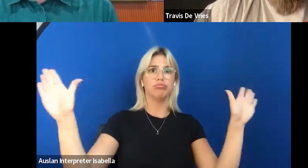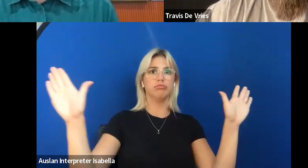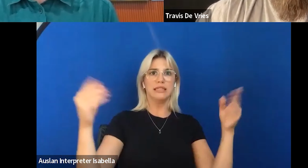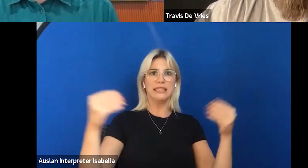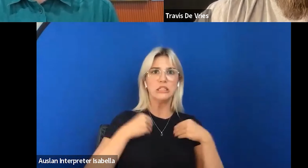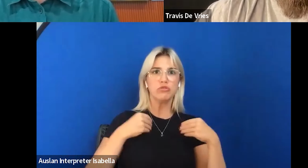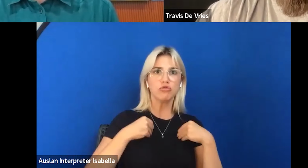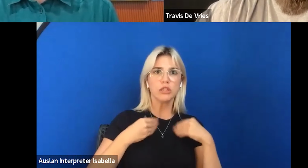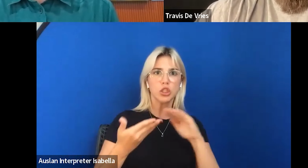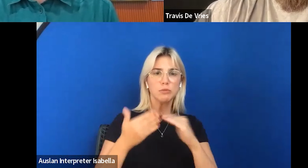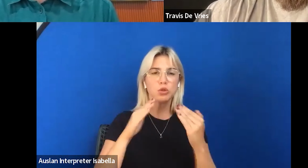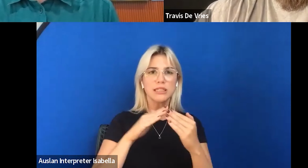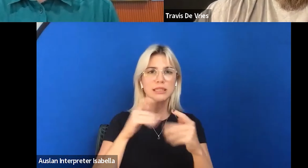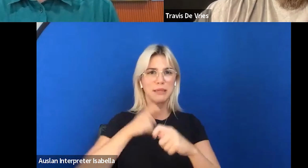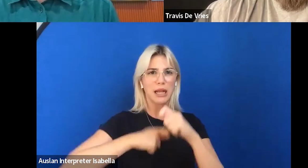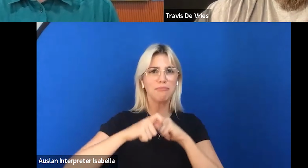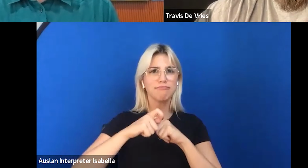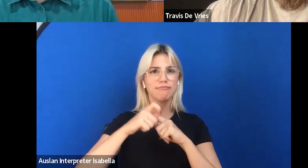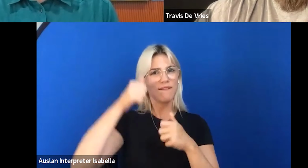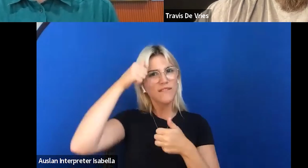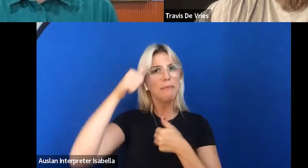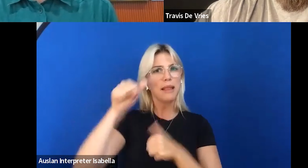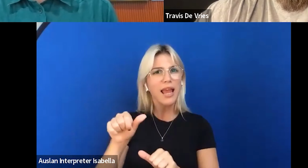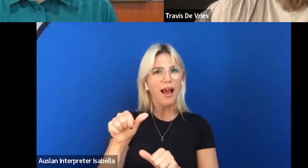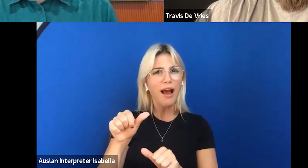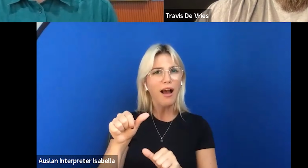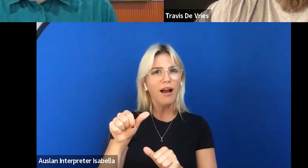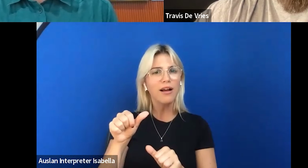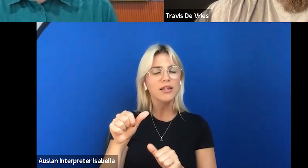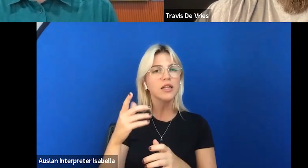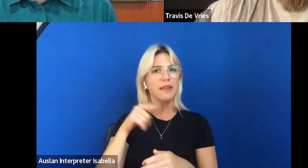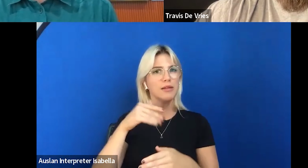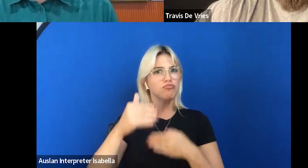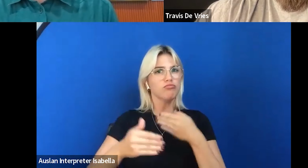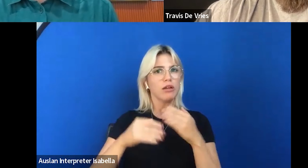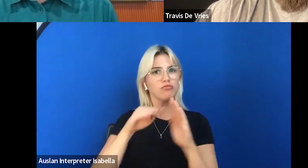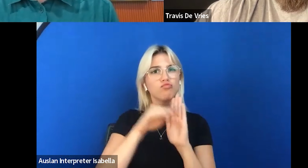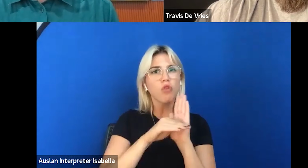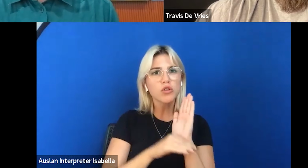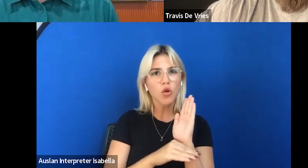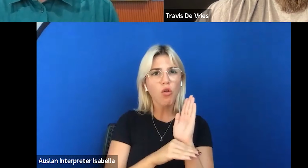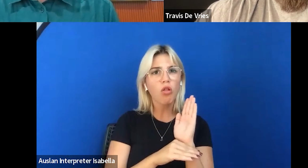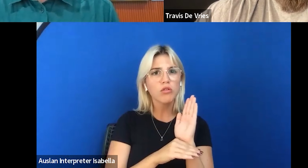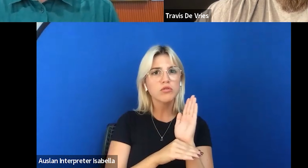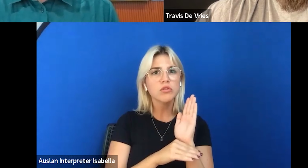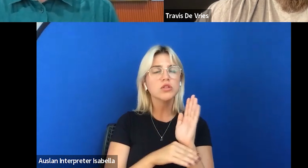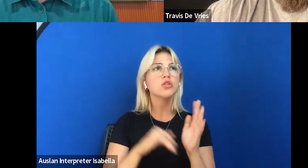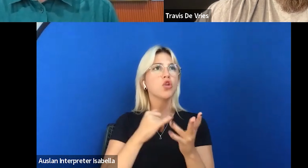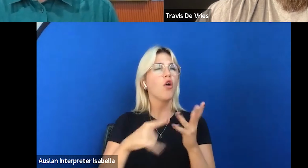familiarise themselves with the Protocols to a point where they have a really full understanding